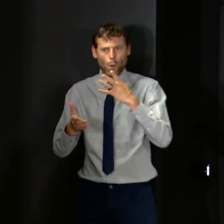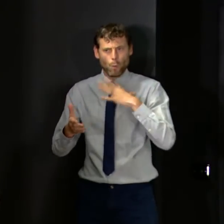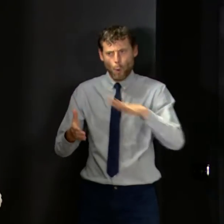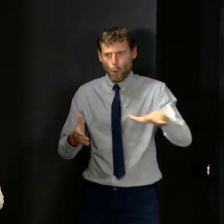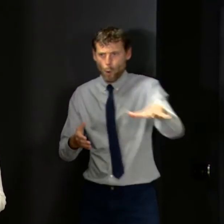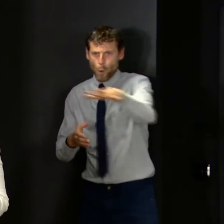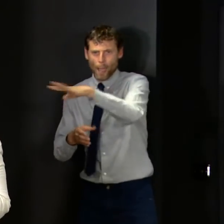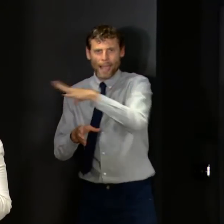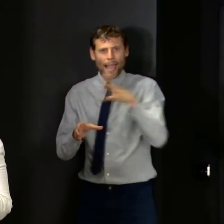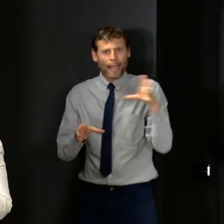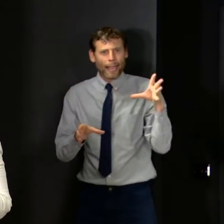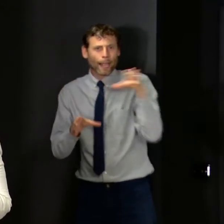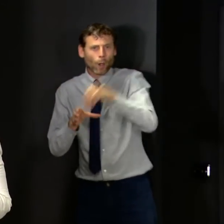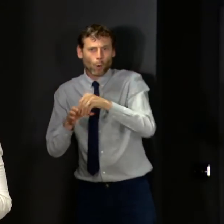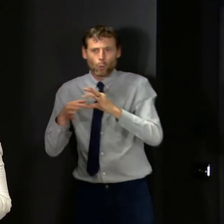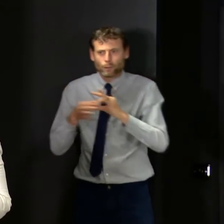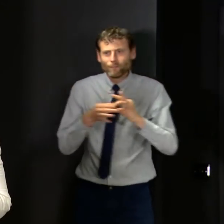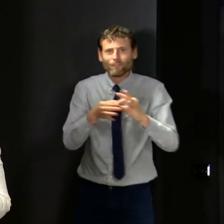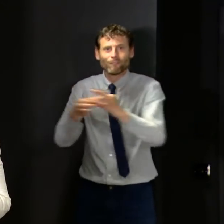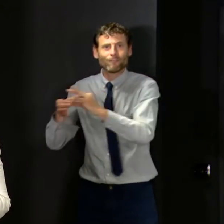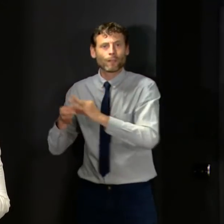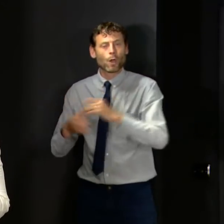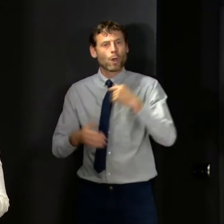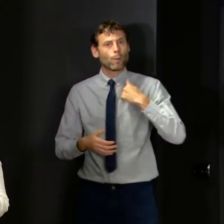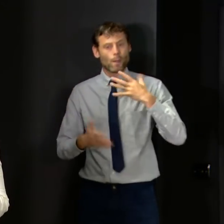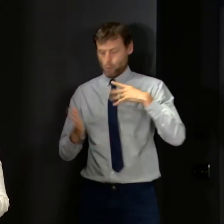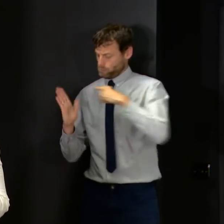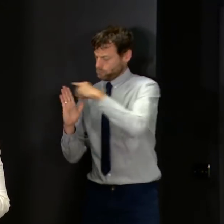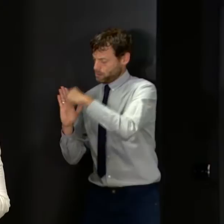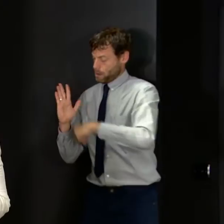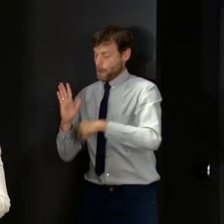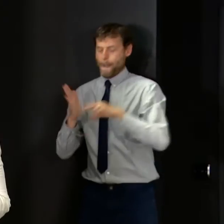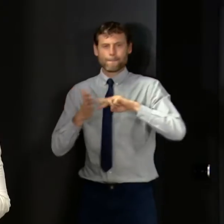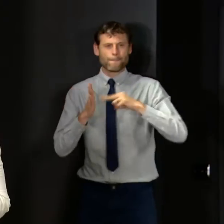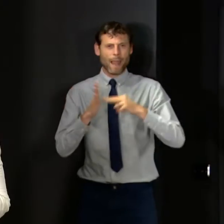ambitious and far-reaching, and with a strong and comprehensive set of